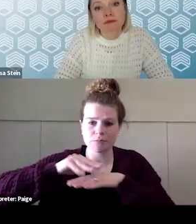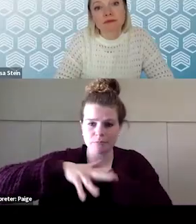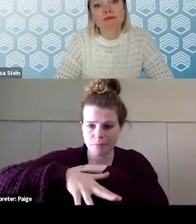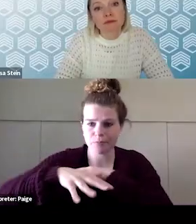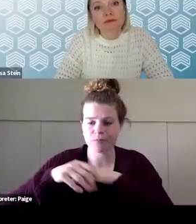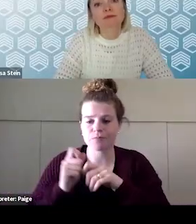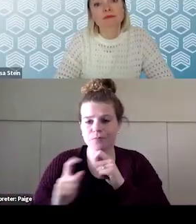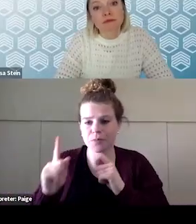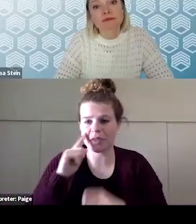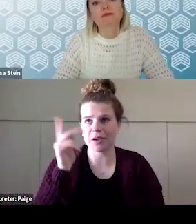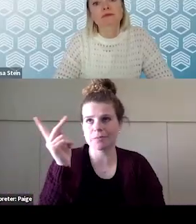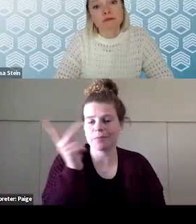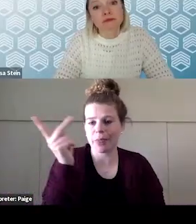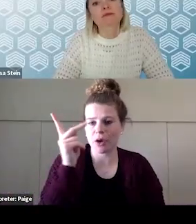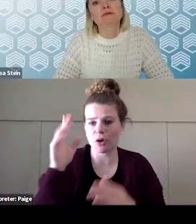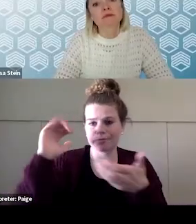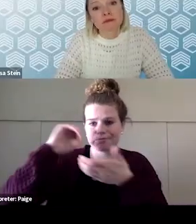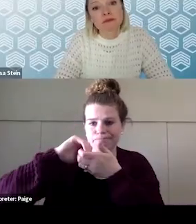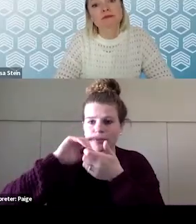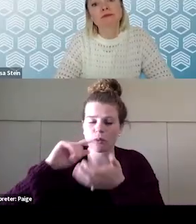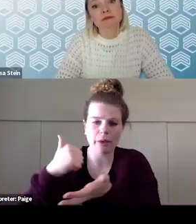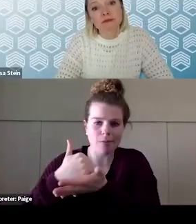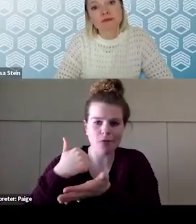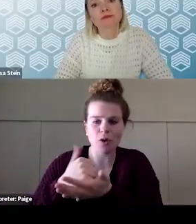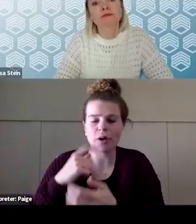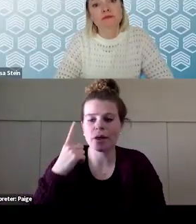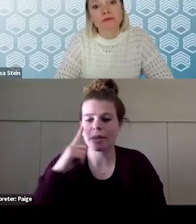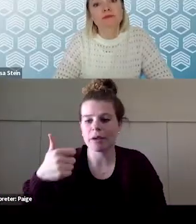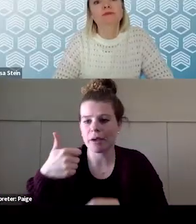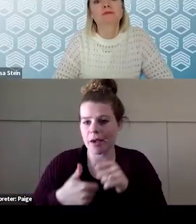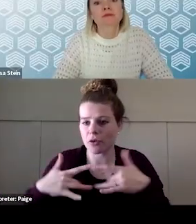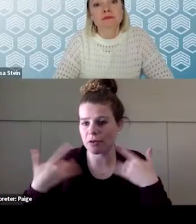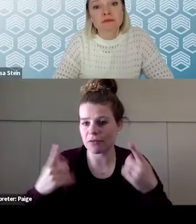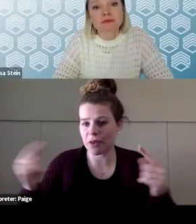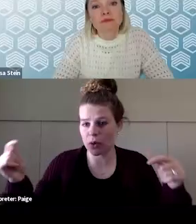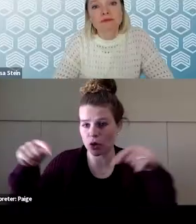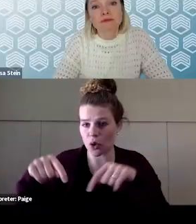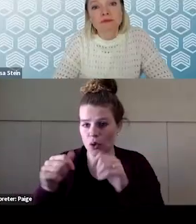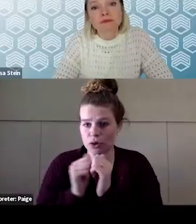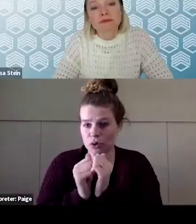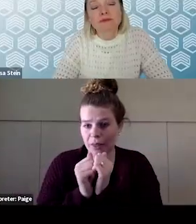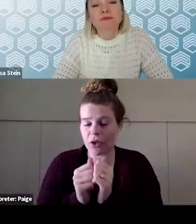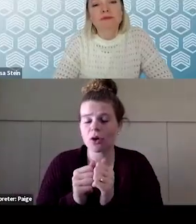I know at every kind of event where they're together, they really make an effort to approach things